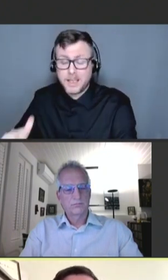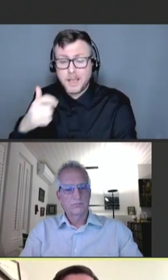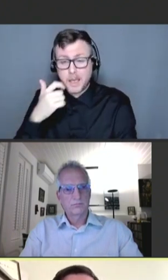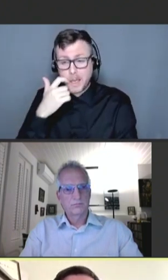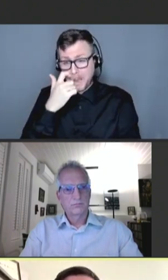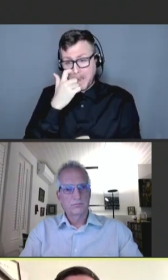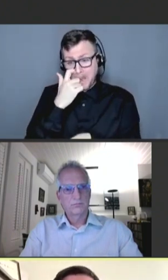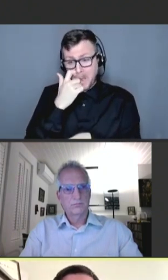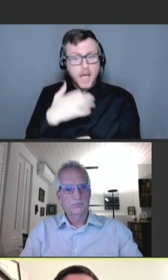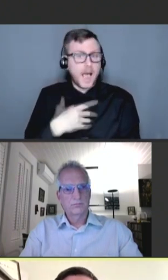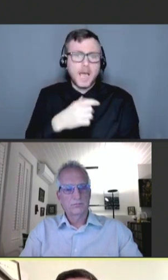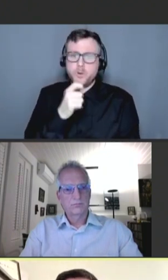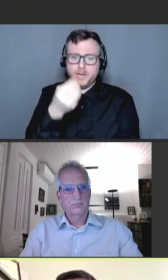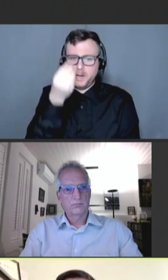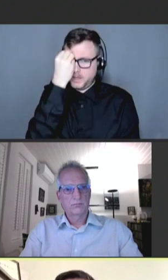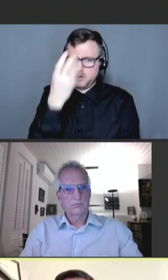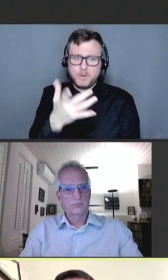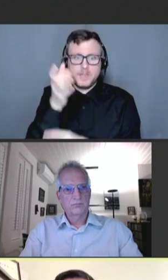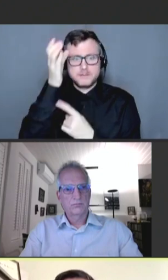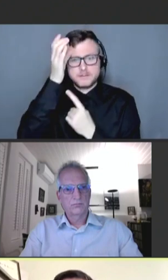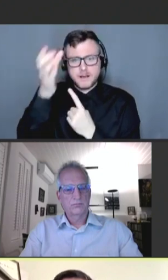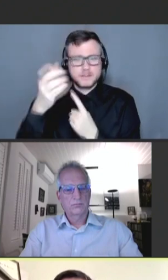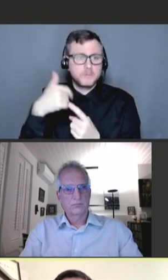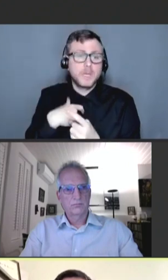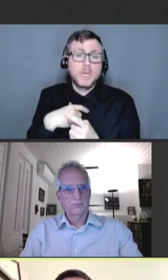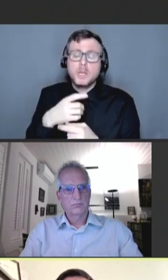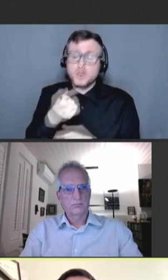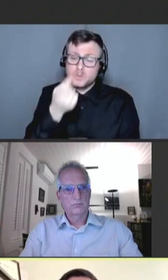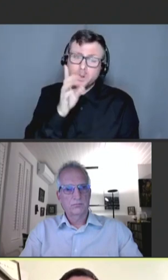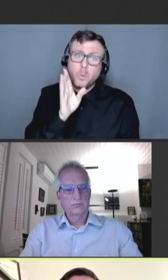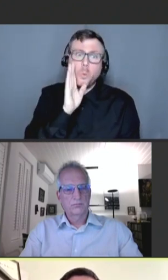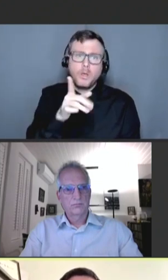need to sell you on this concept that they're certainly going to happen, and it behooves